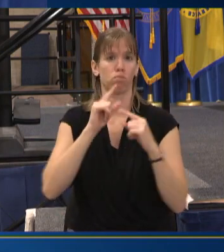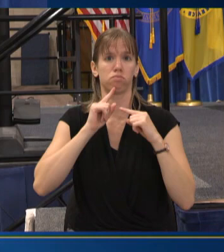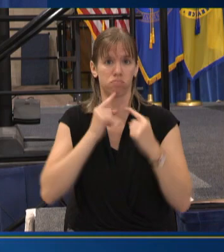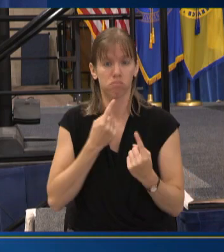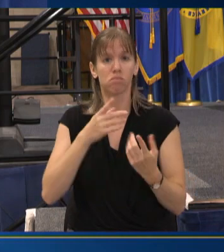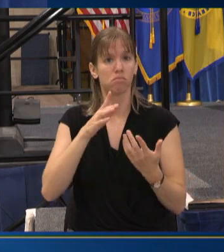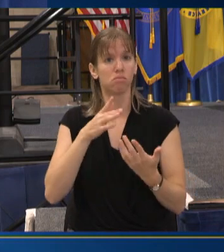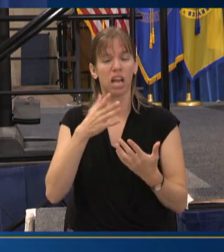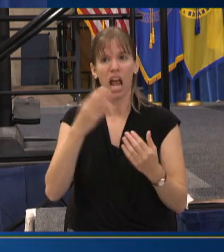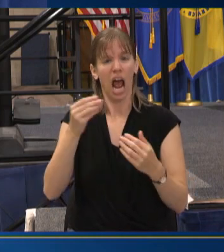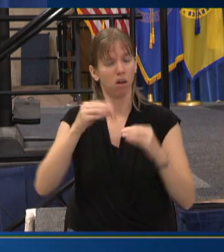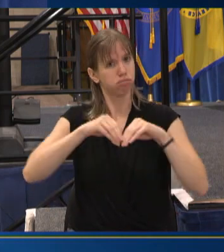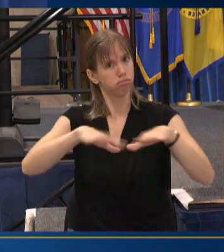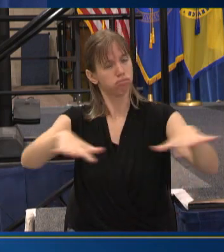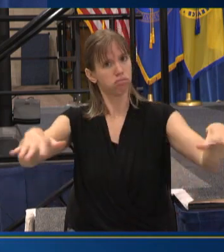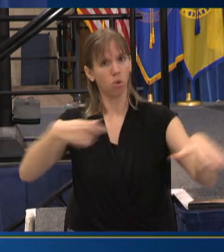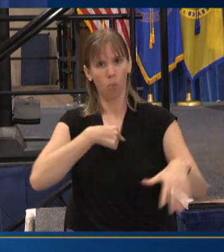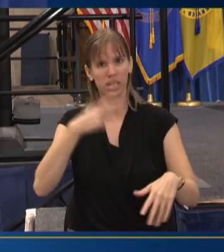We're seeing alarming levels of heat